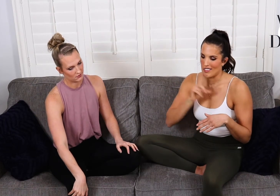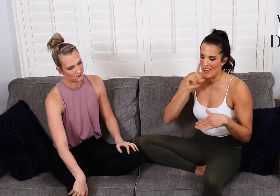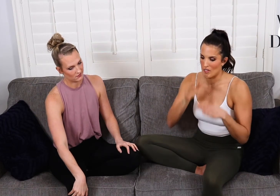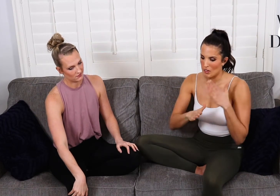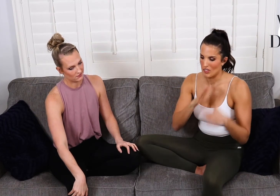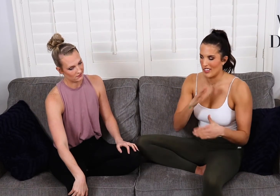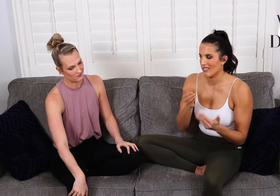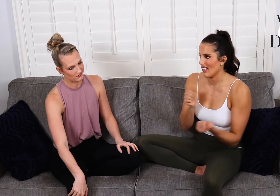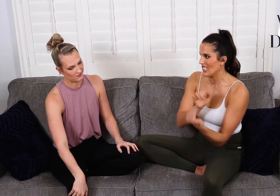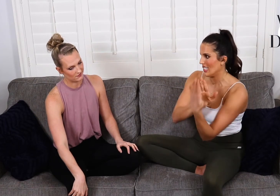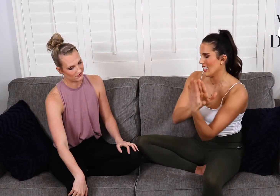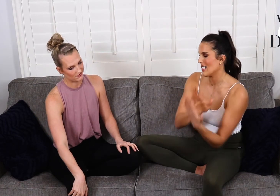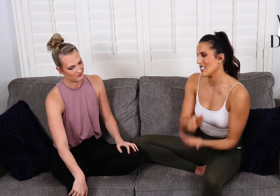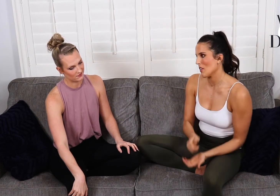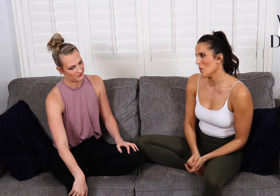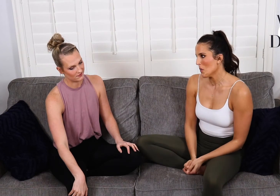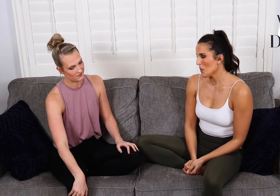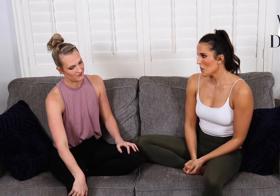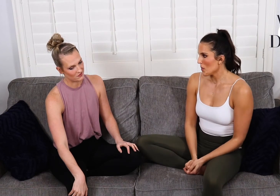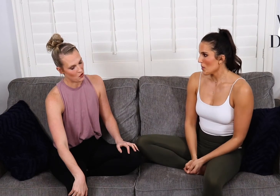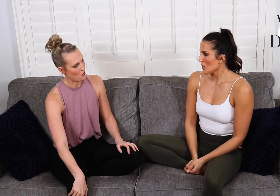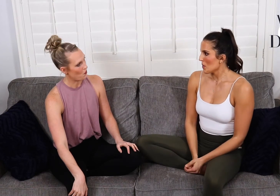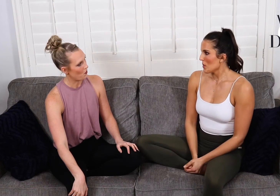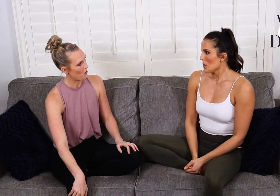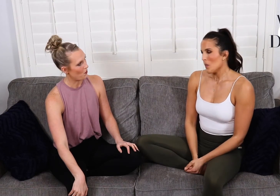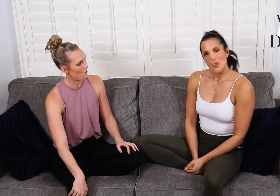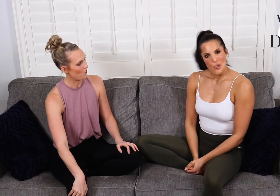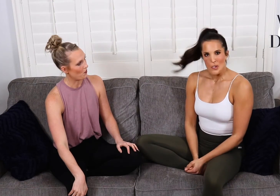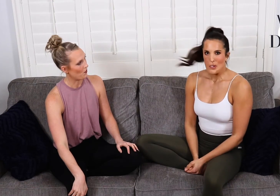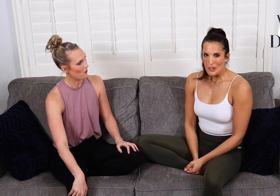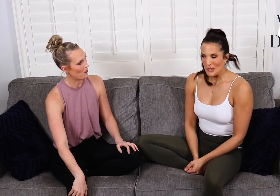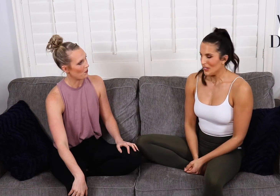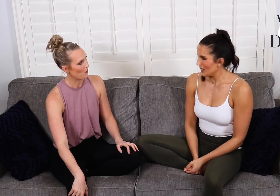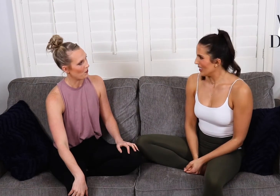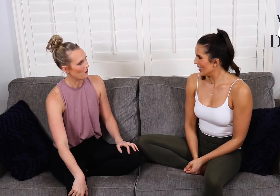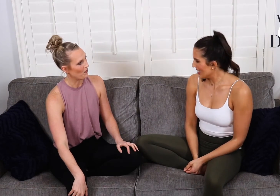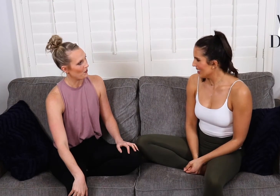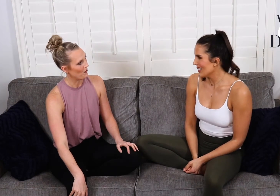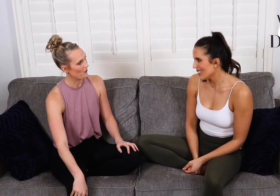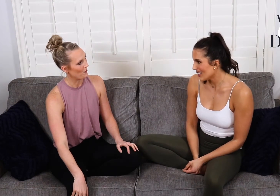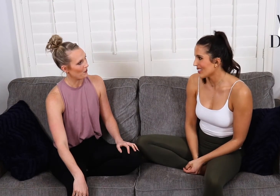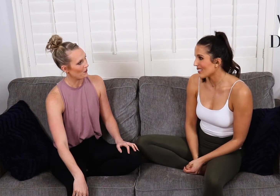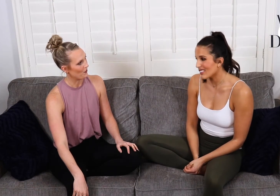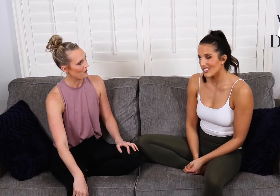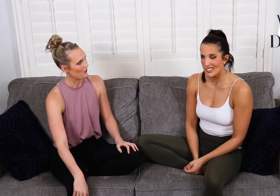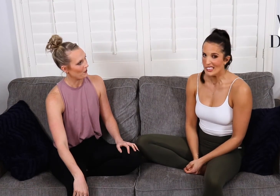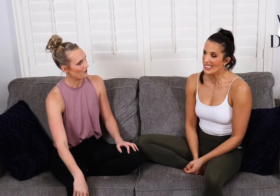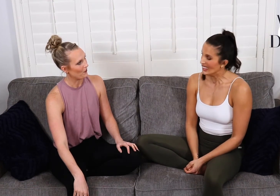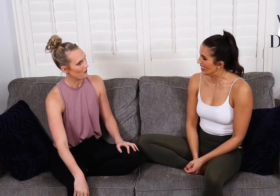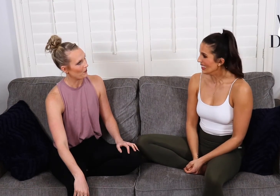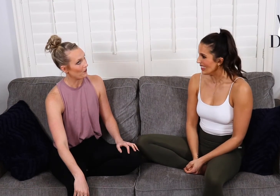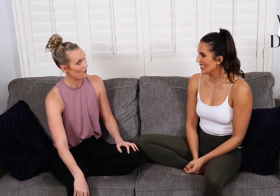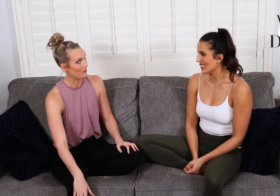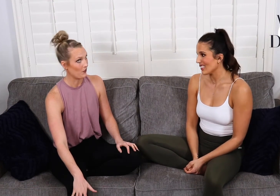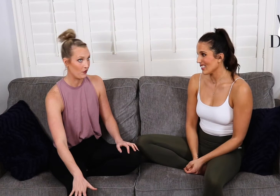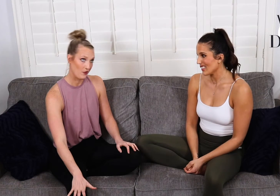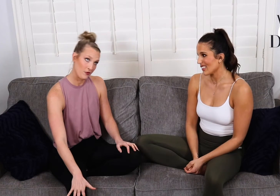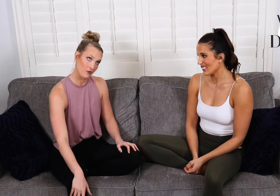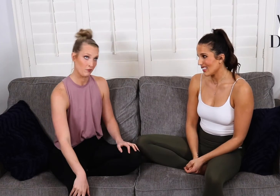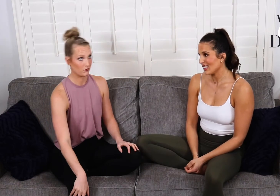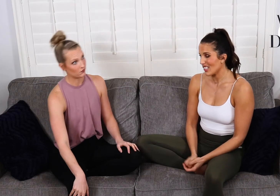that the Deaf Community faces?” Whew... -Hmm, well...